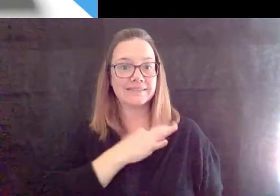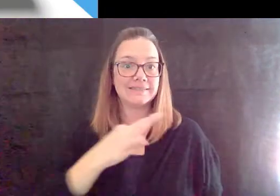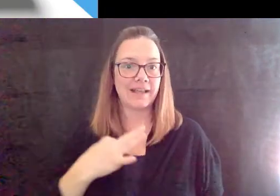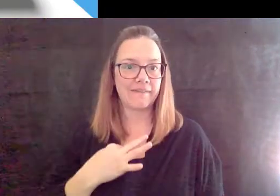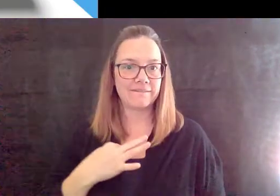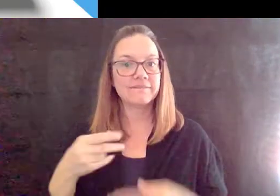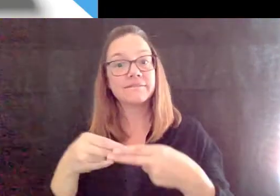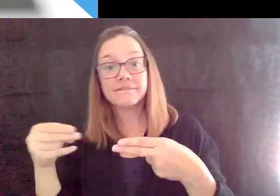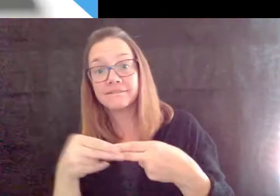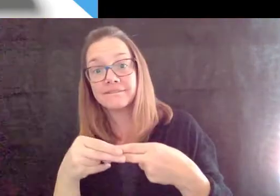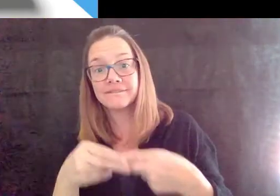So next slide.